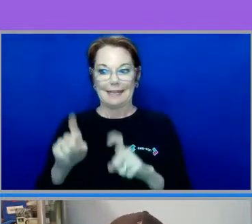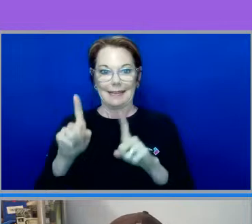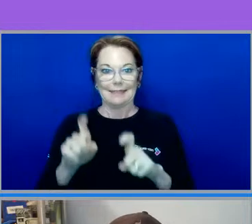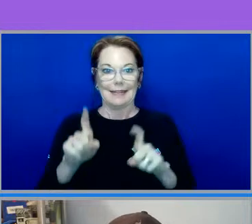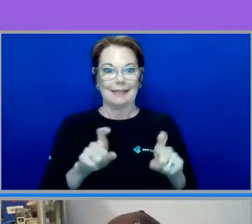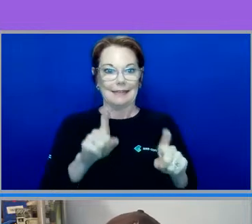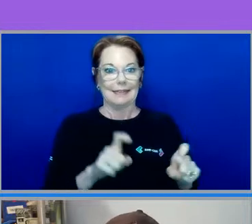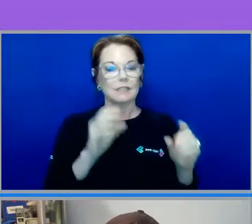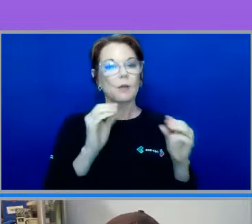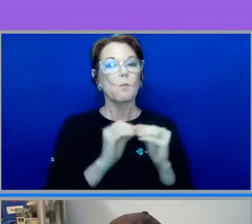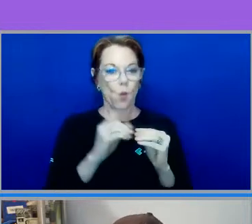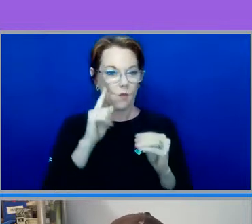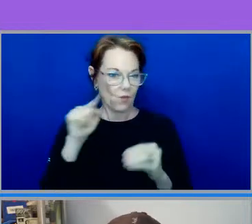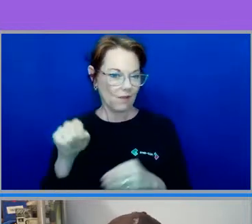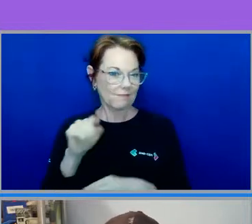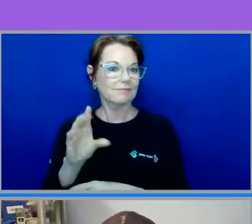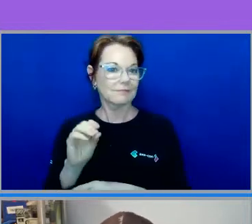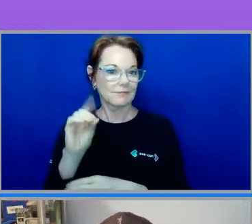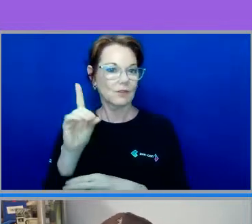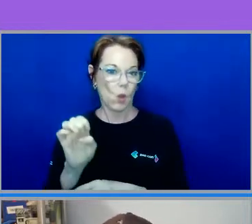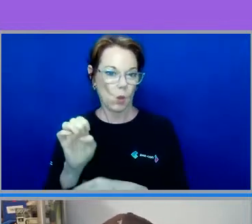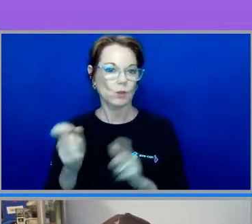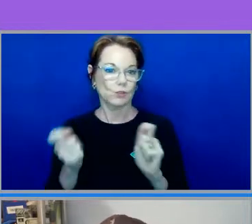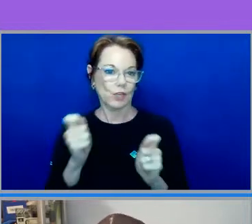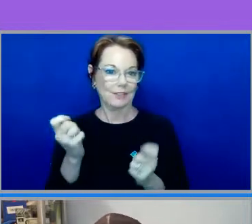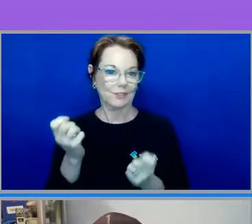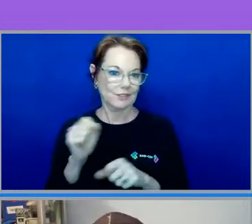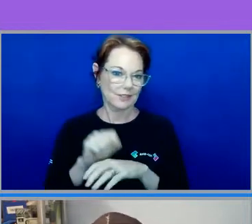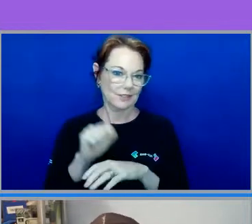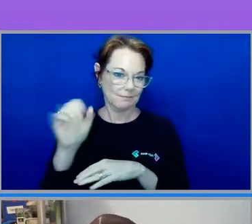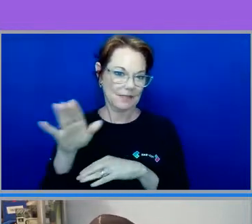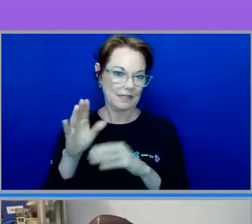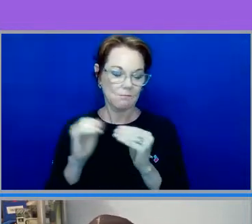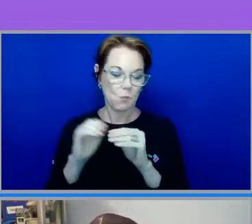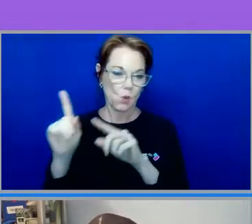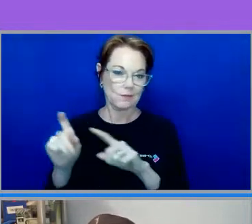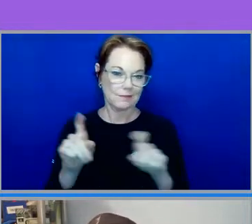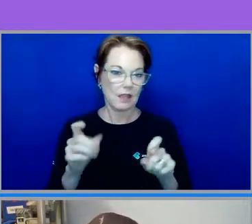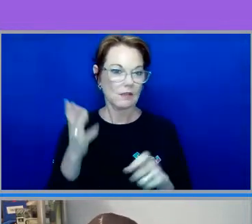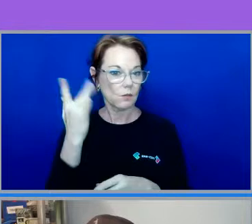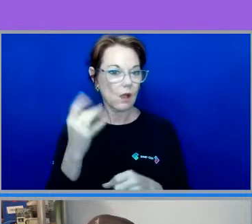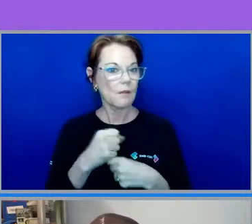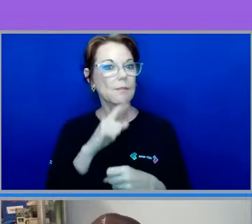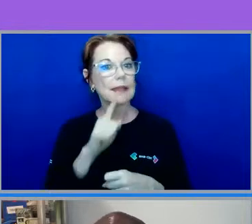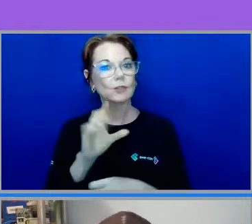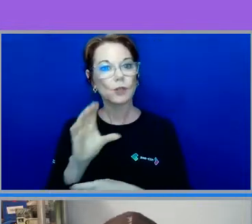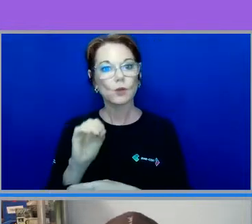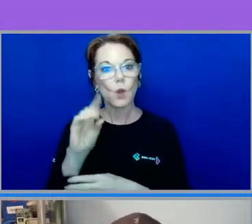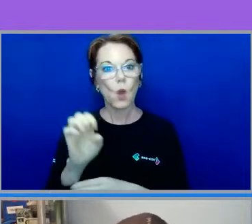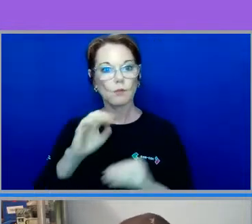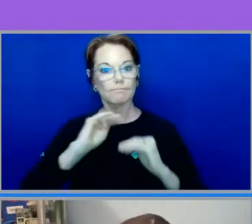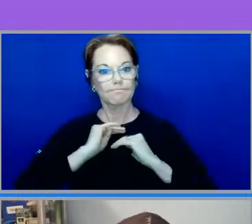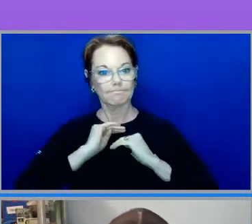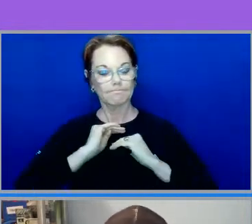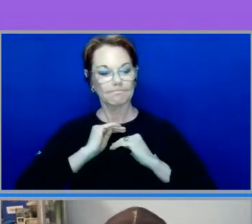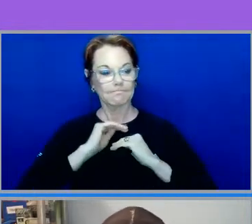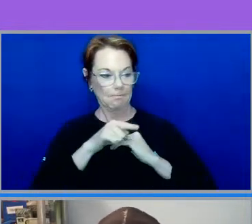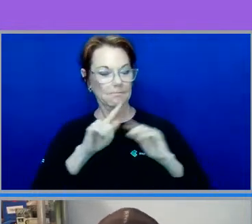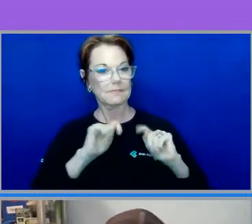carried out on the code that the code changes have been submitted. To make sure that the